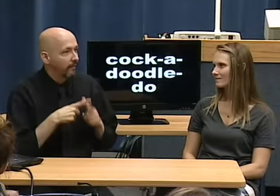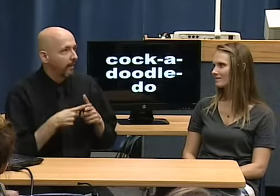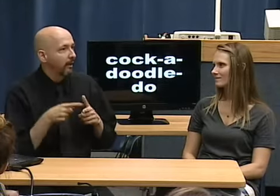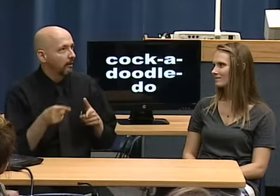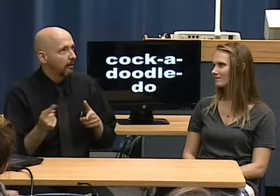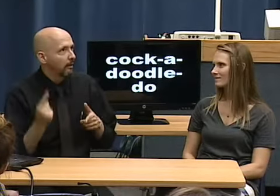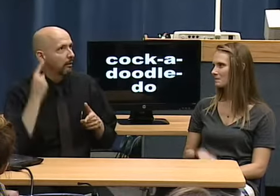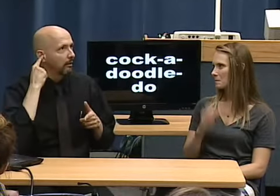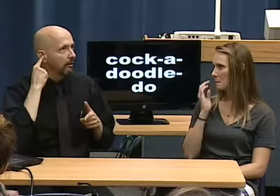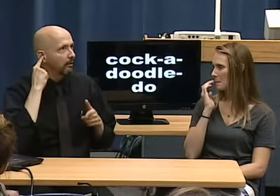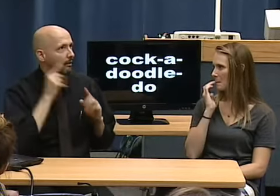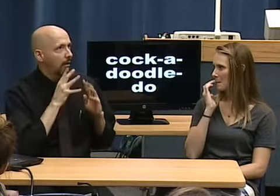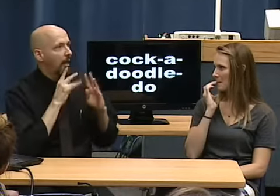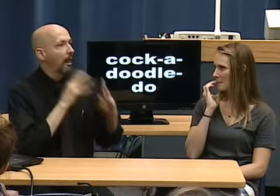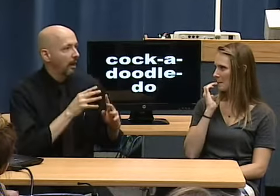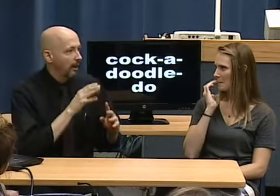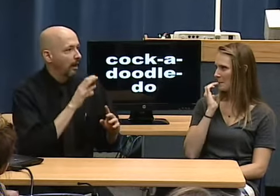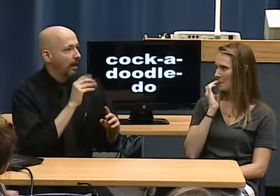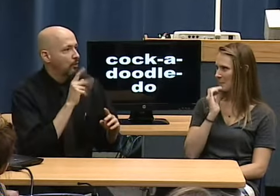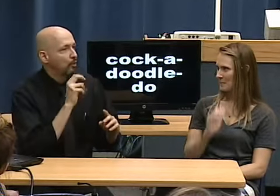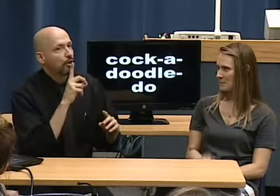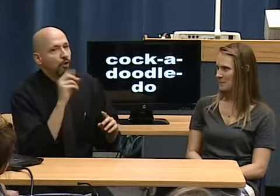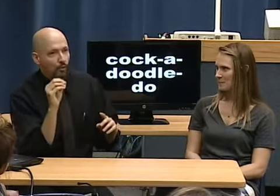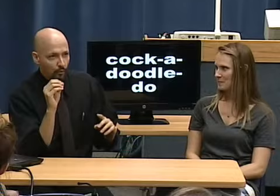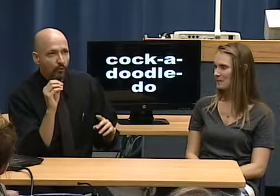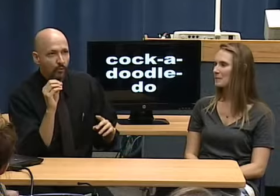they hear it spoken like, "cock-a-doodle-do."